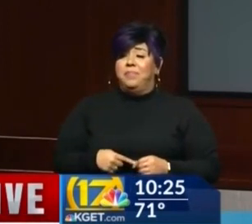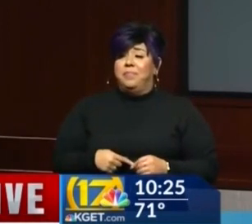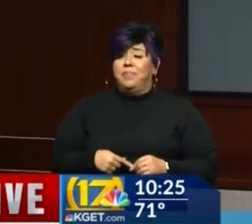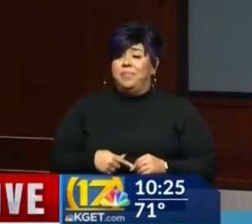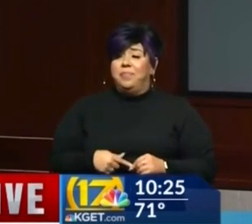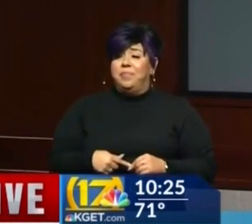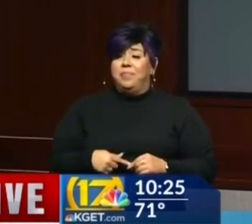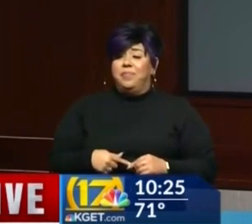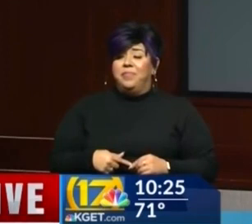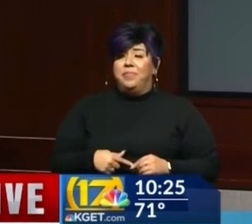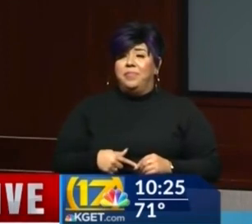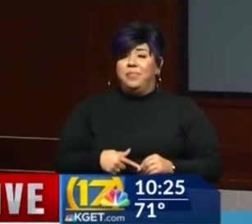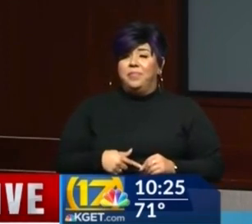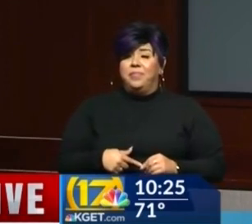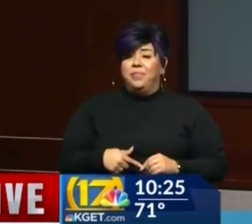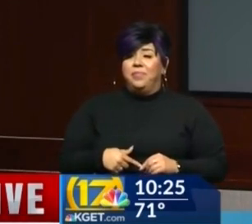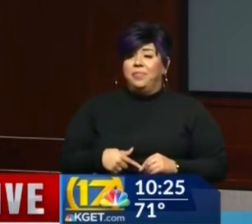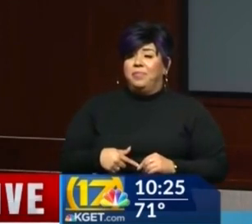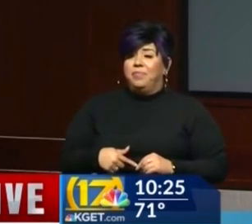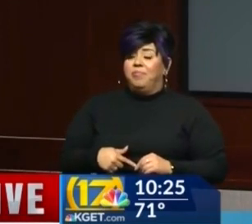QUESTIONS? OUR NEXT OUTLET IS THE